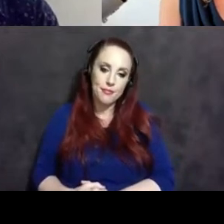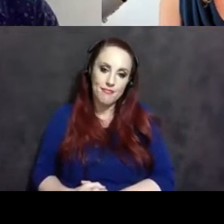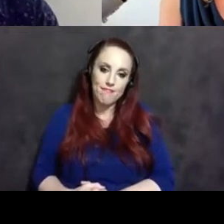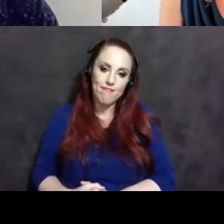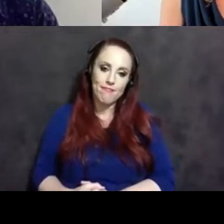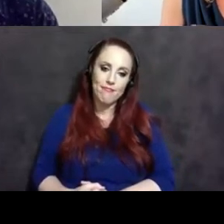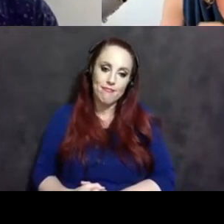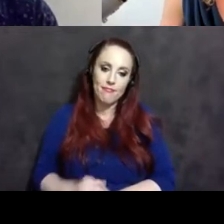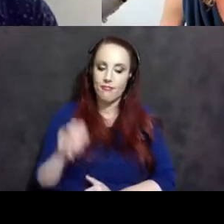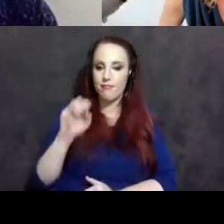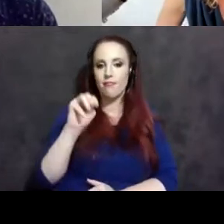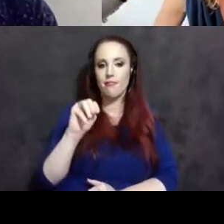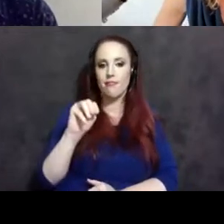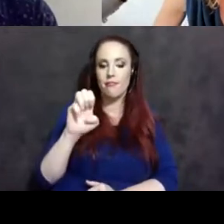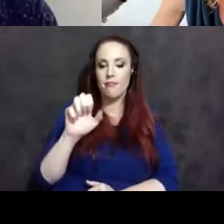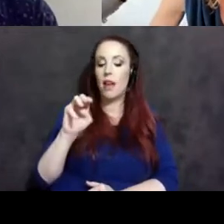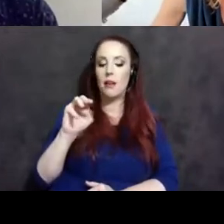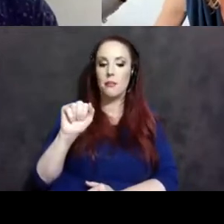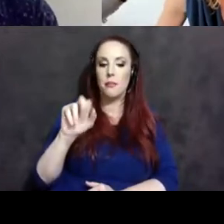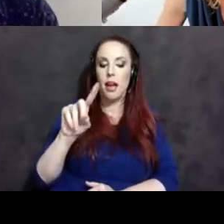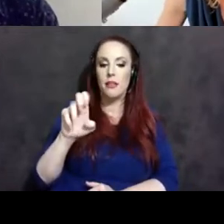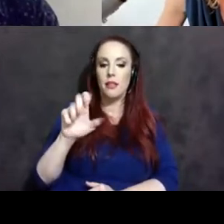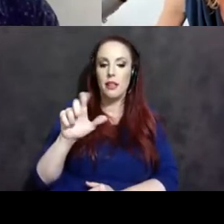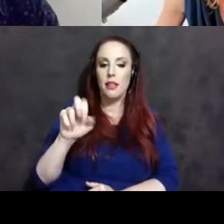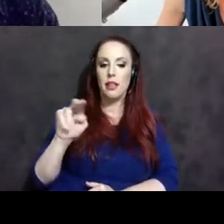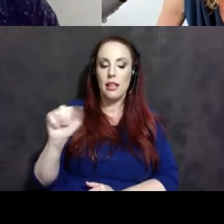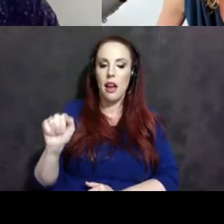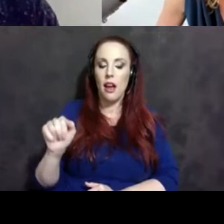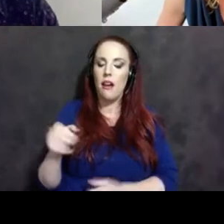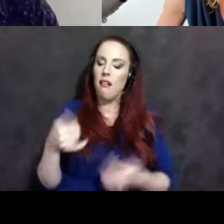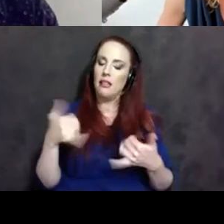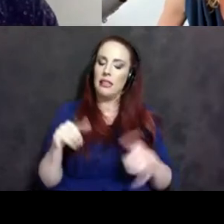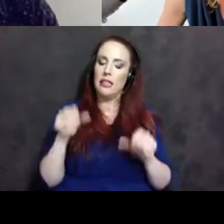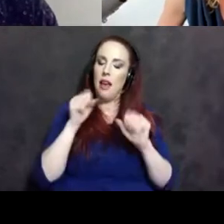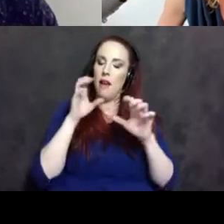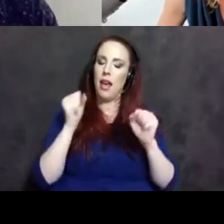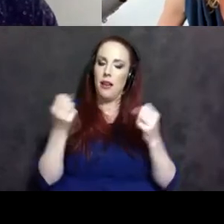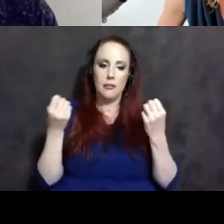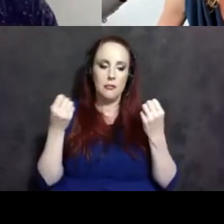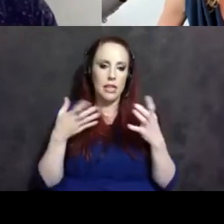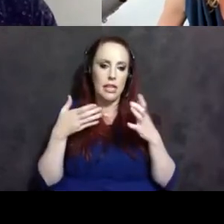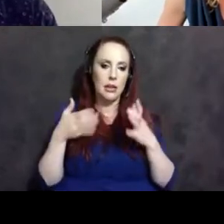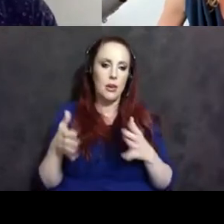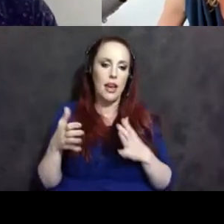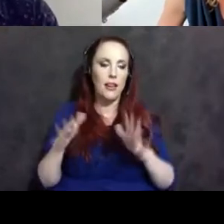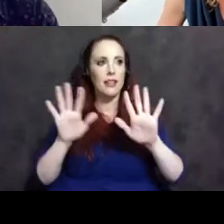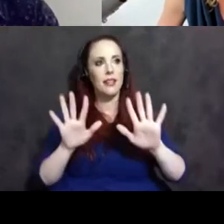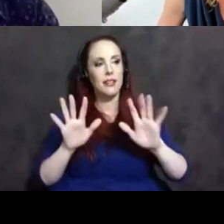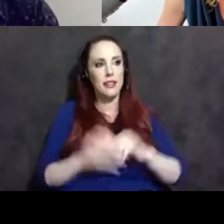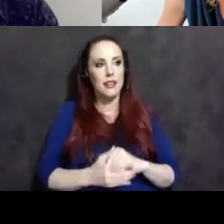I mean, it still amazes me in a lot of ways that the media, I don't want to say general